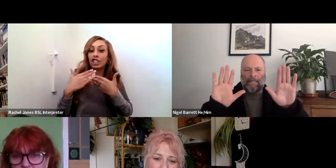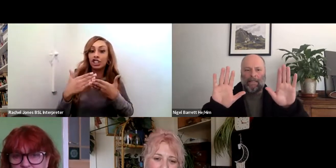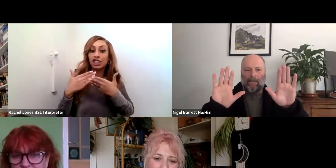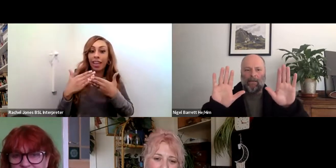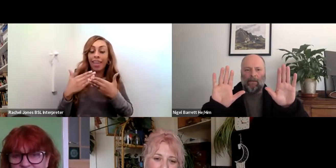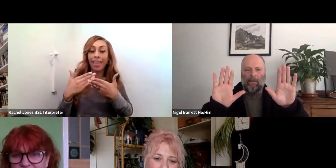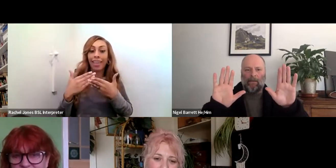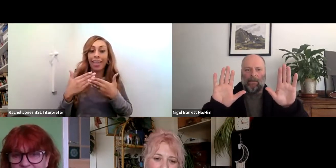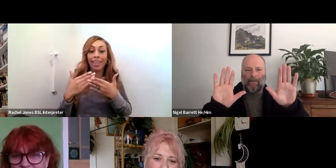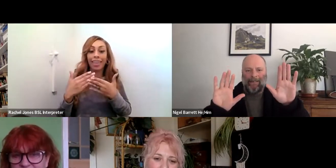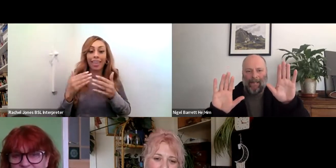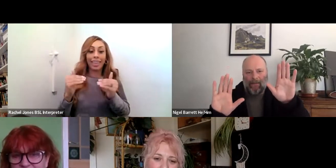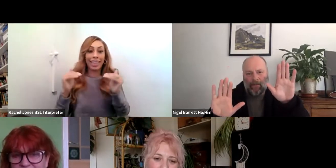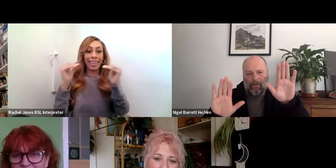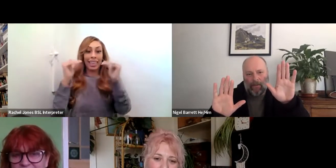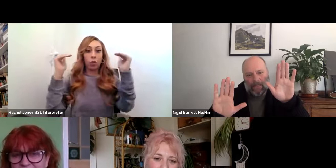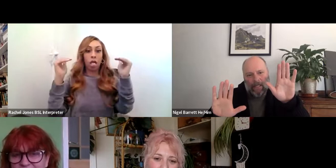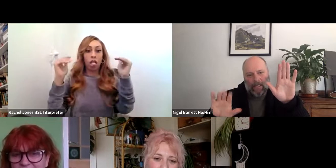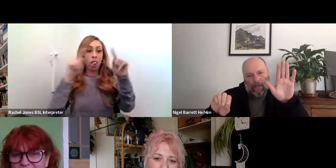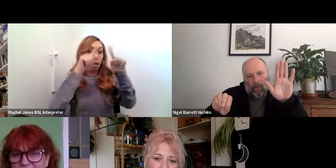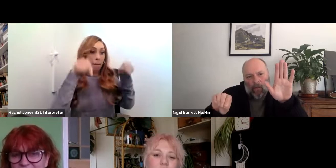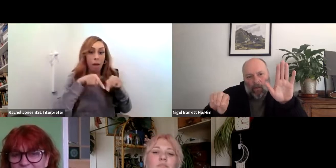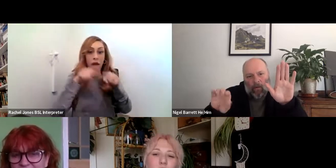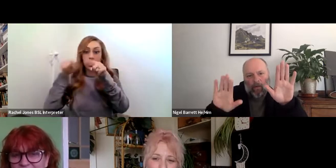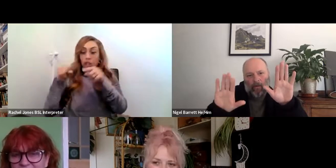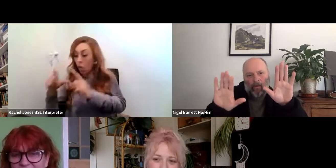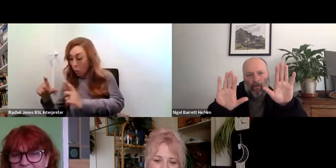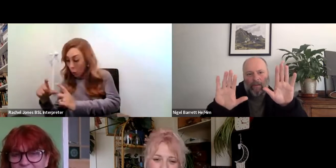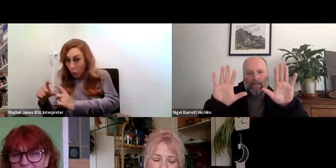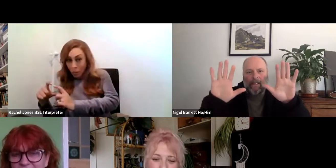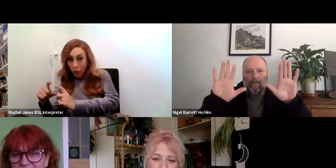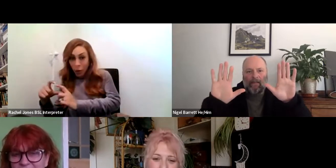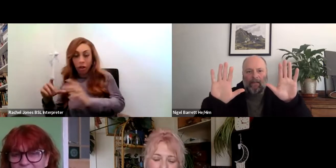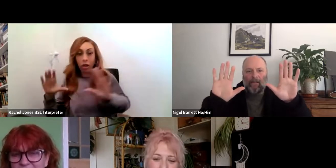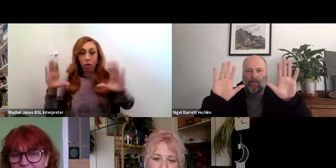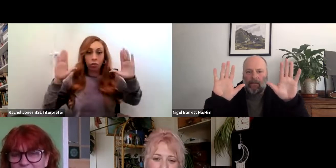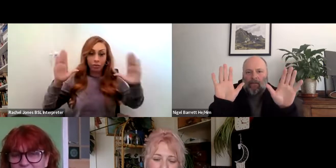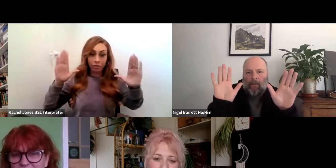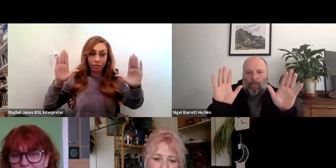It's not sort of someone signing in the corner for us.